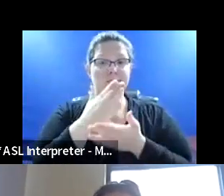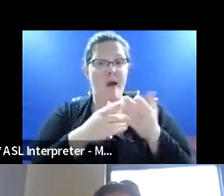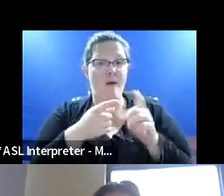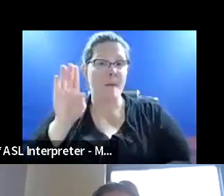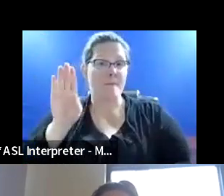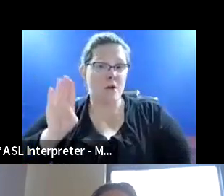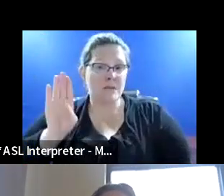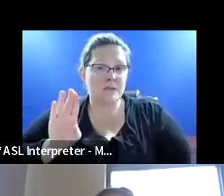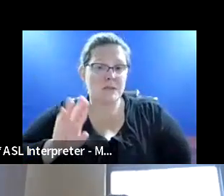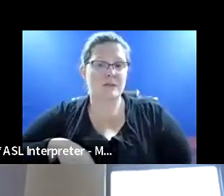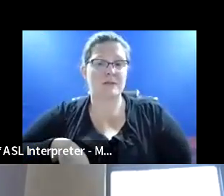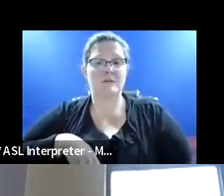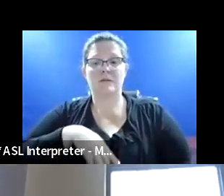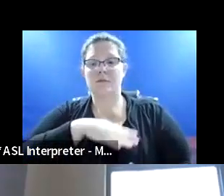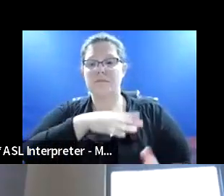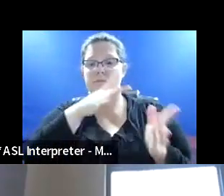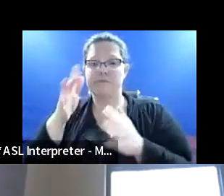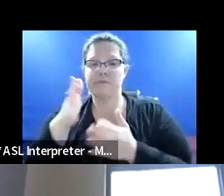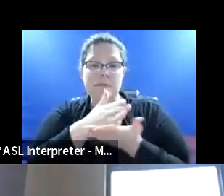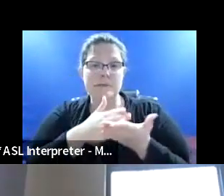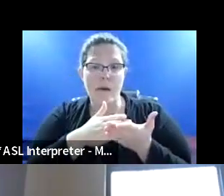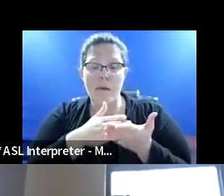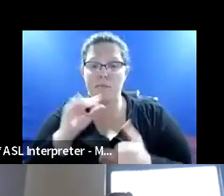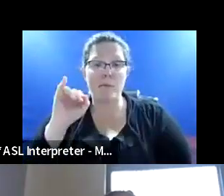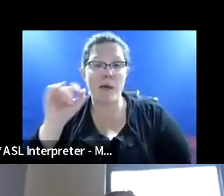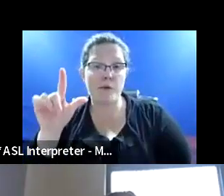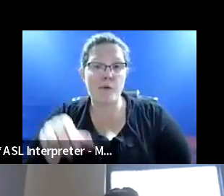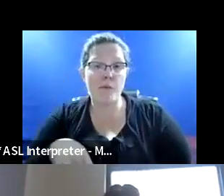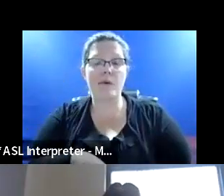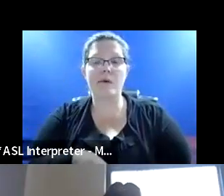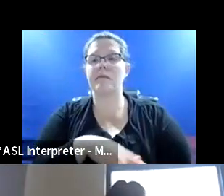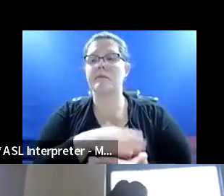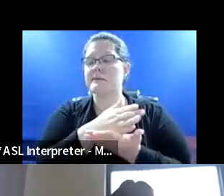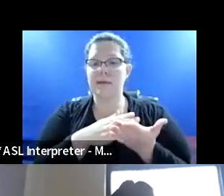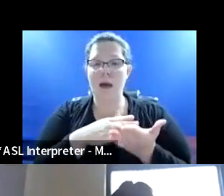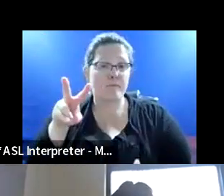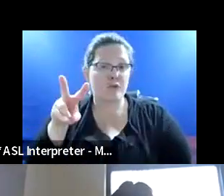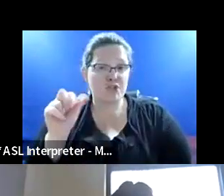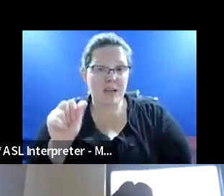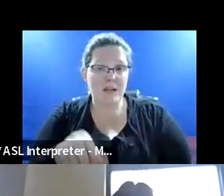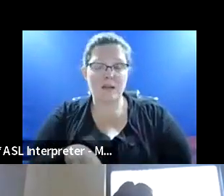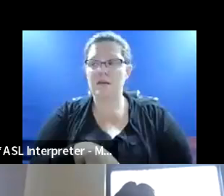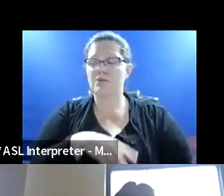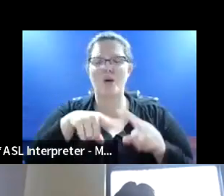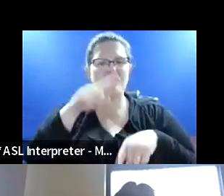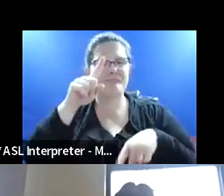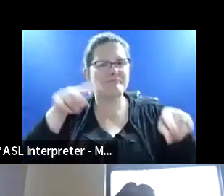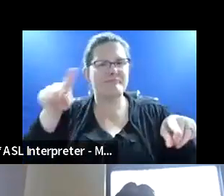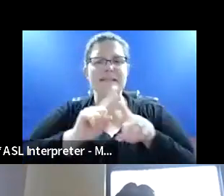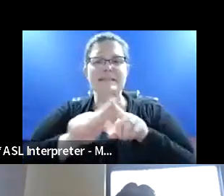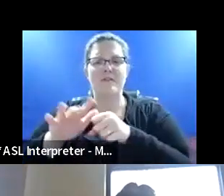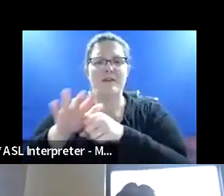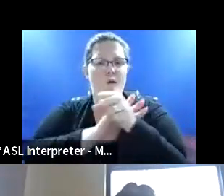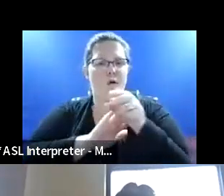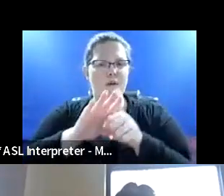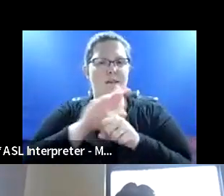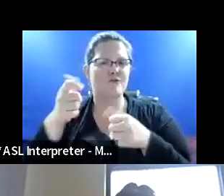A LOT OF TIMES PEOPLE ARE YOUNG MEN AND LOCKED UP AND IN JAIL AND THEY ARE NOT FROM THIS NORTHERN NEW YORK AREA.